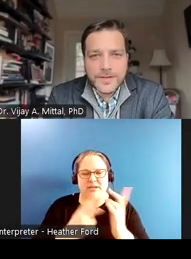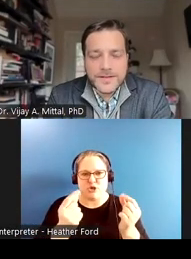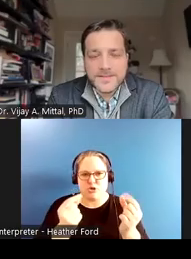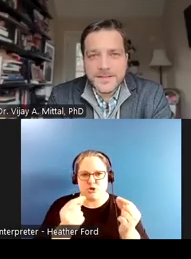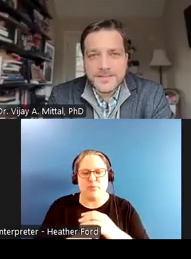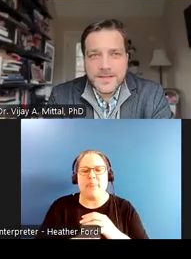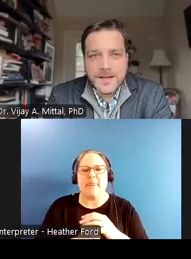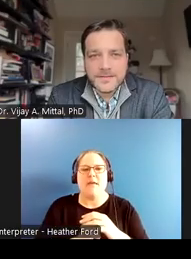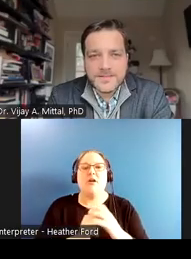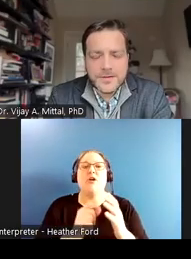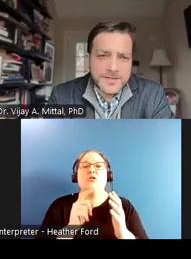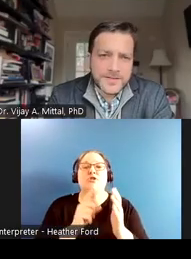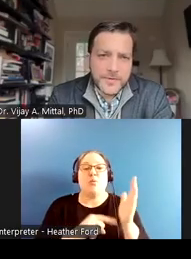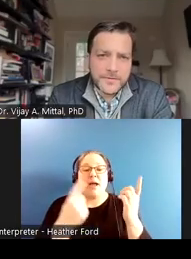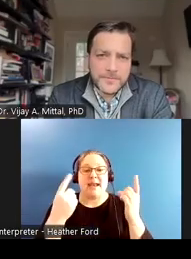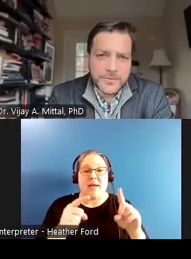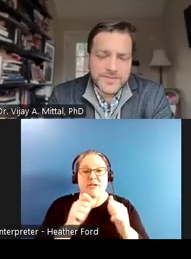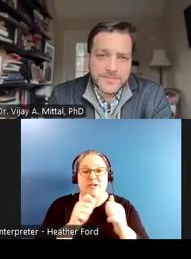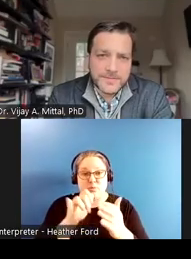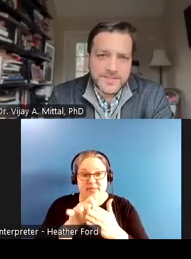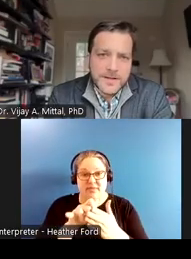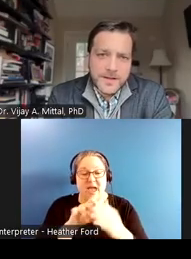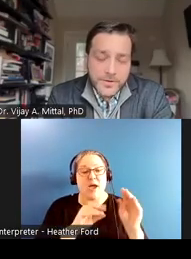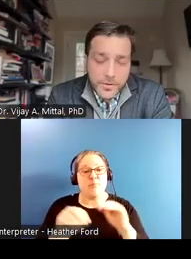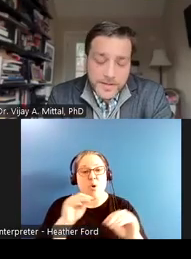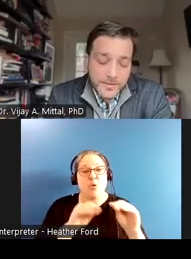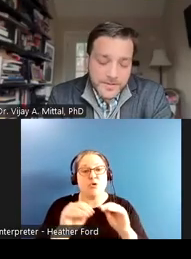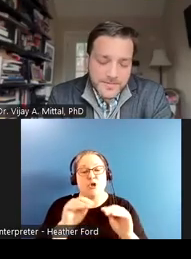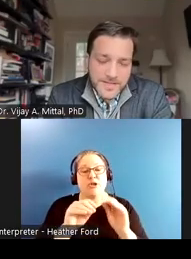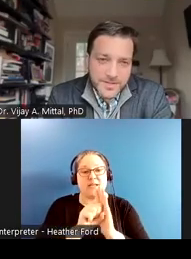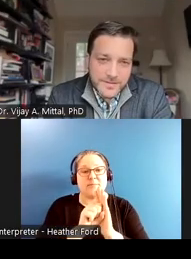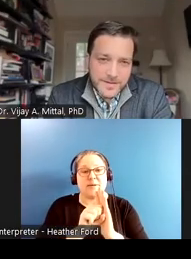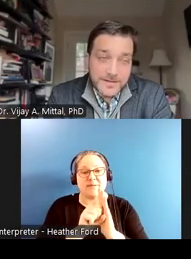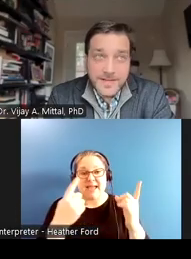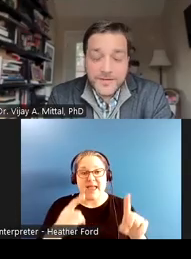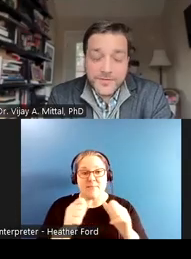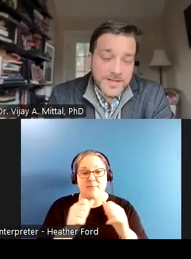is that this a series of of motor symptoms occurring along a dimension scales with the